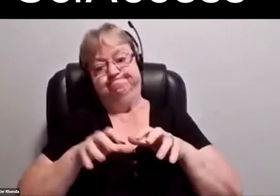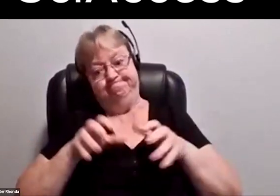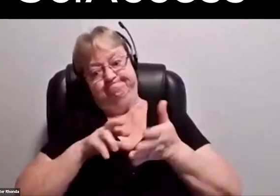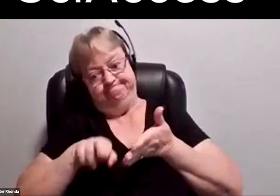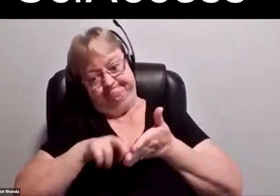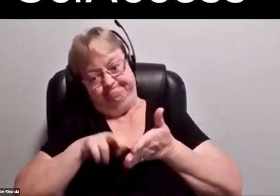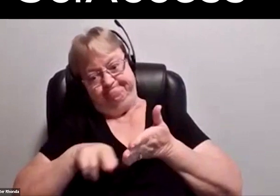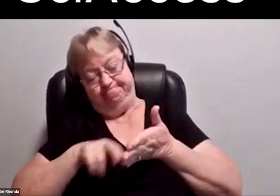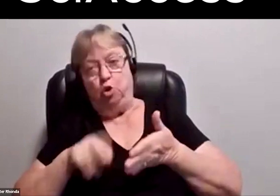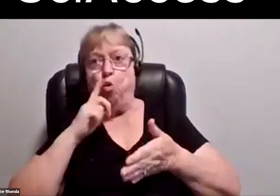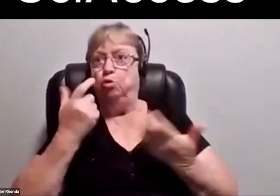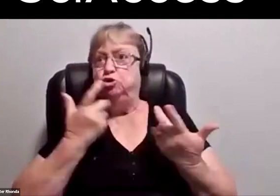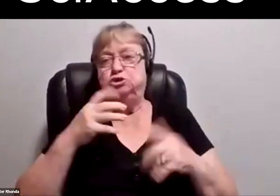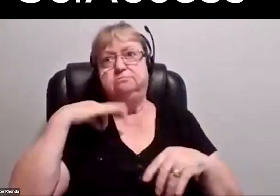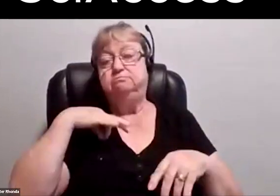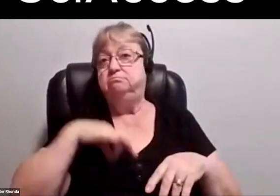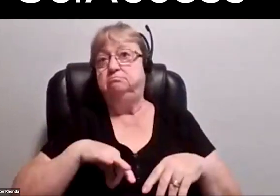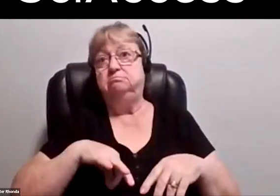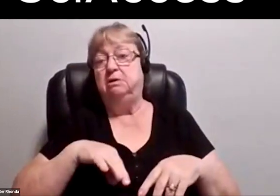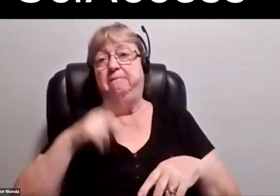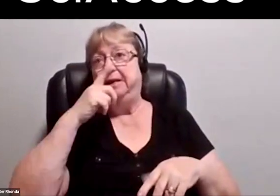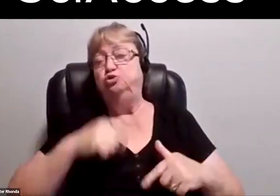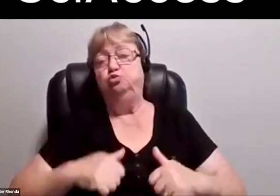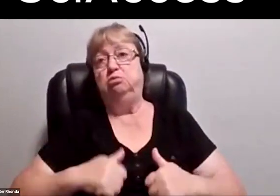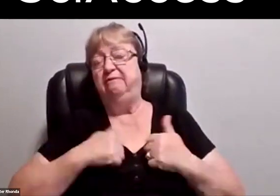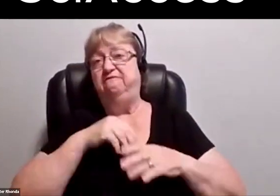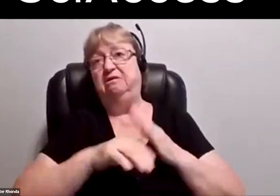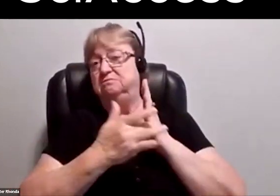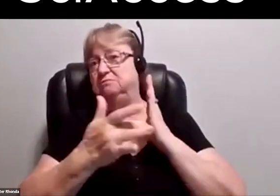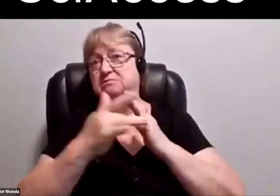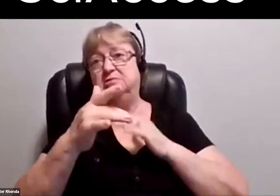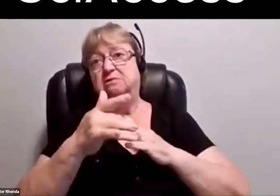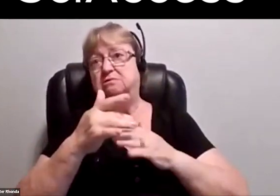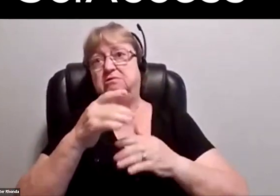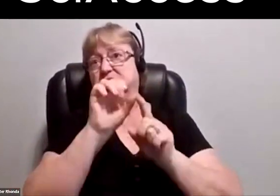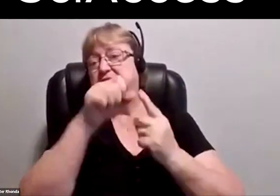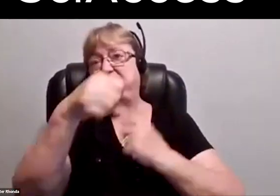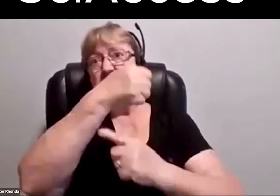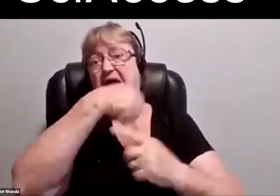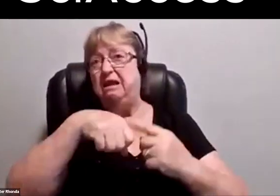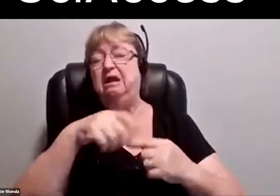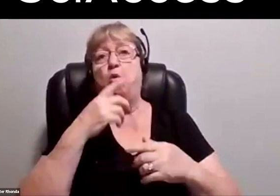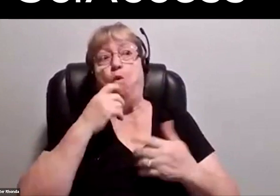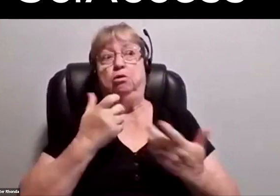in a technological society or just appreciating all of the amazing discoveries that are being made.